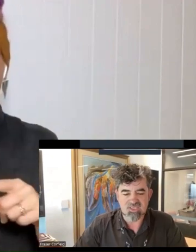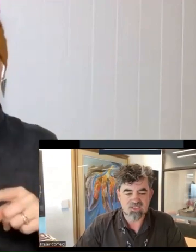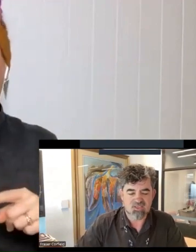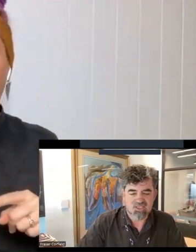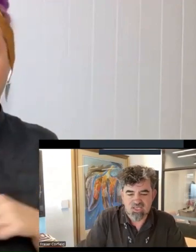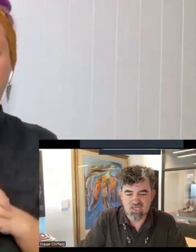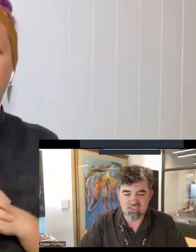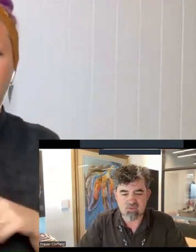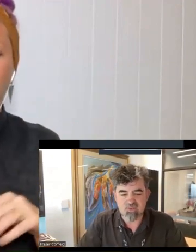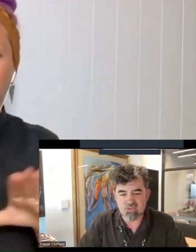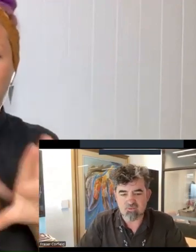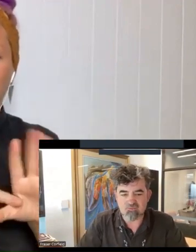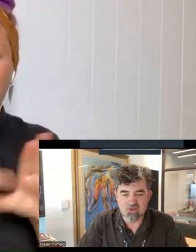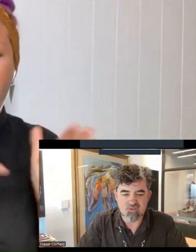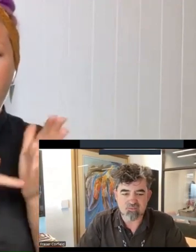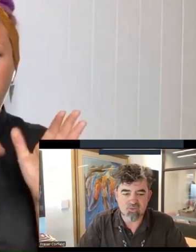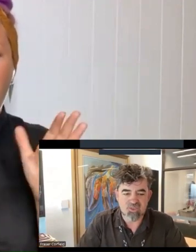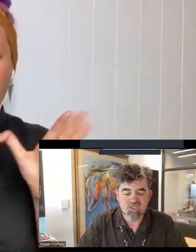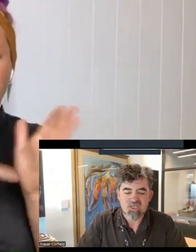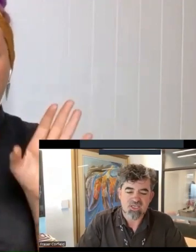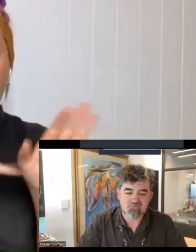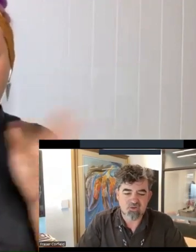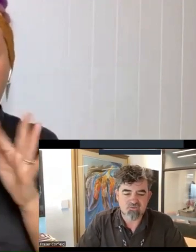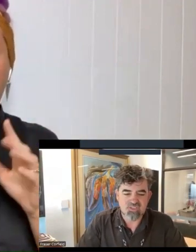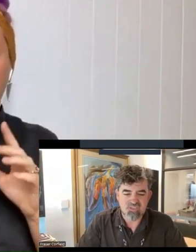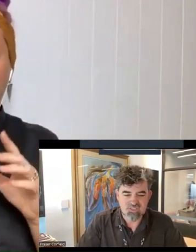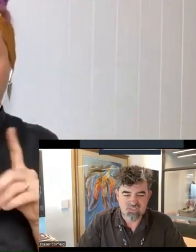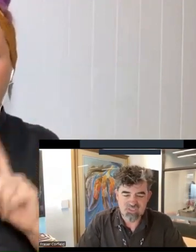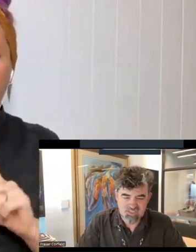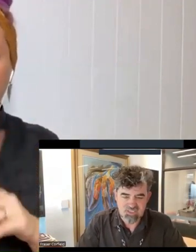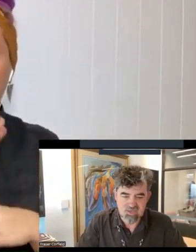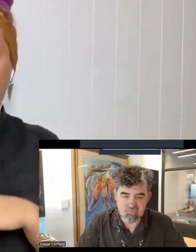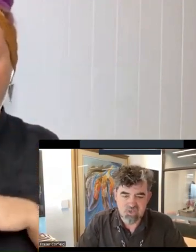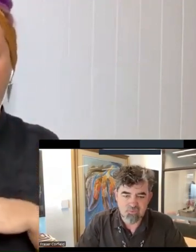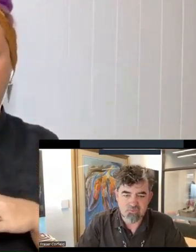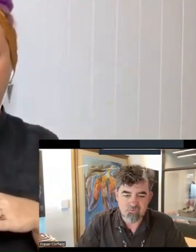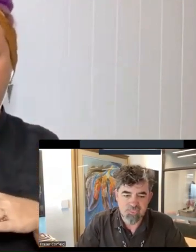year, the ATYP Youth Advisory Board involves 60 young people